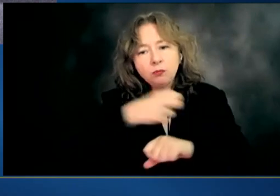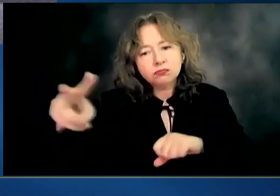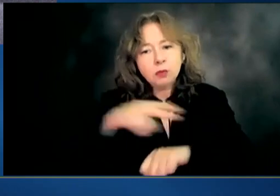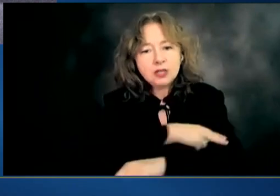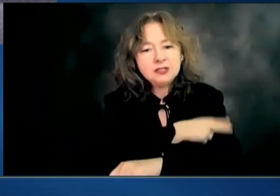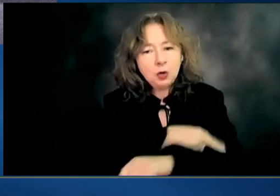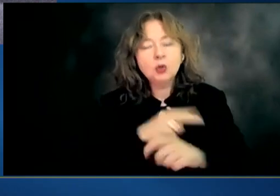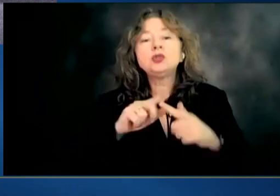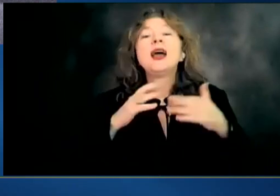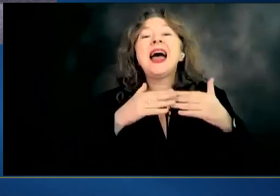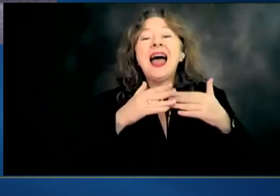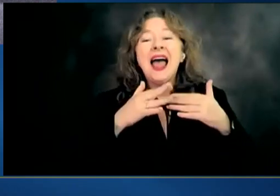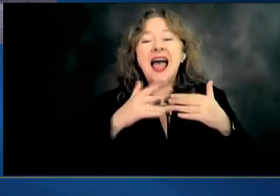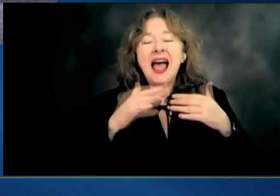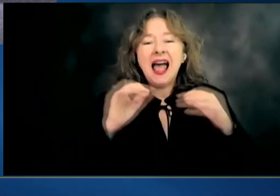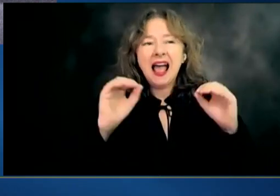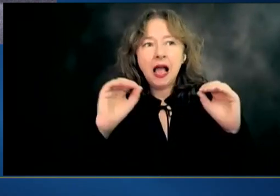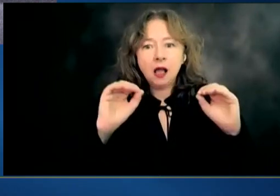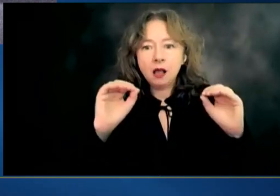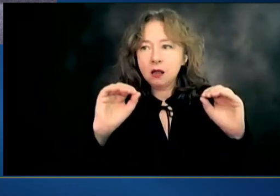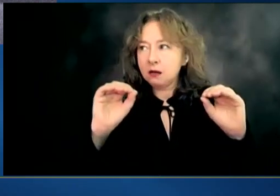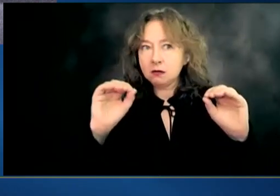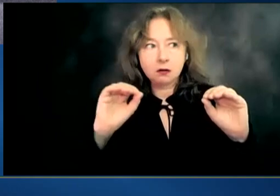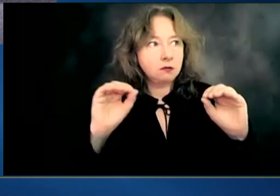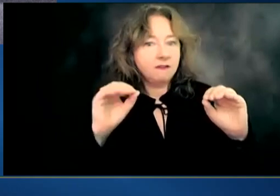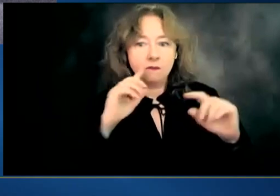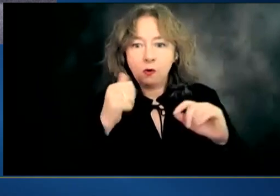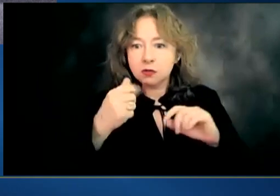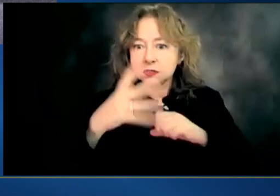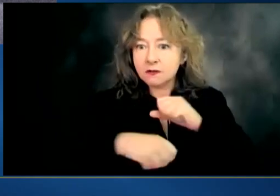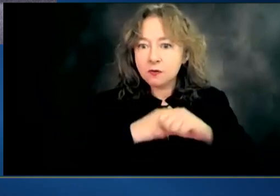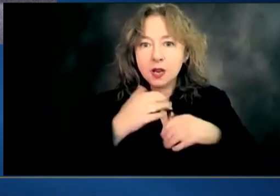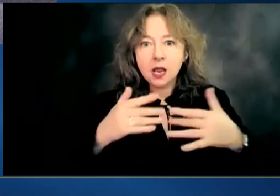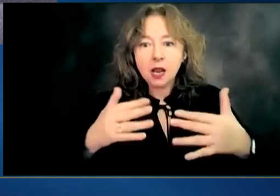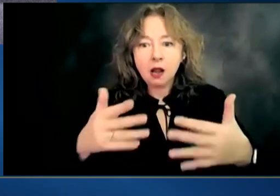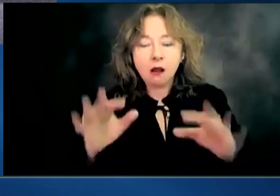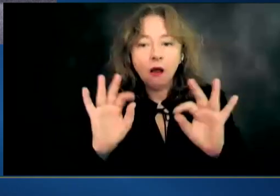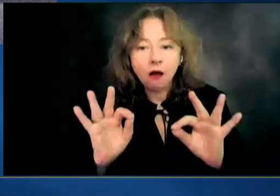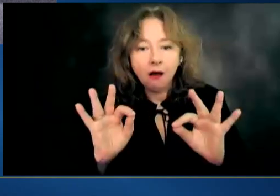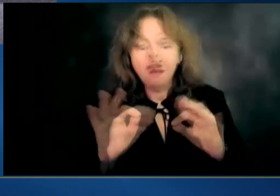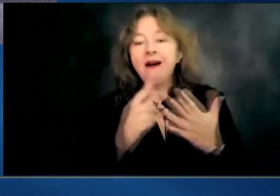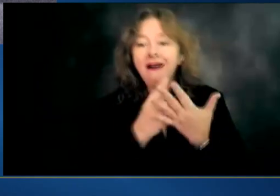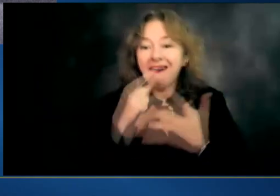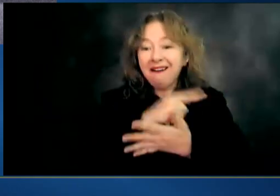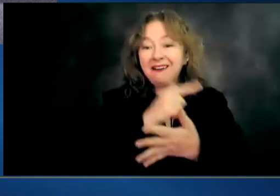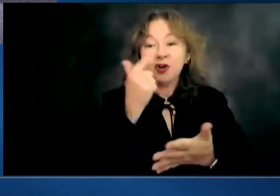years. I was able to complete my education at N.C. State, being on the dean's list for